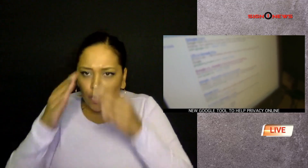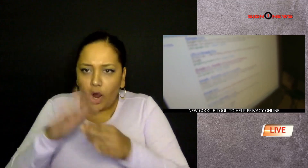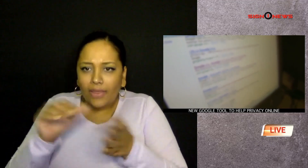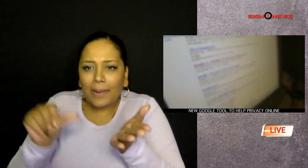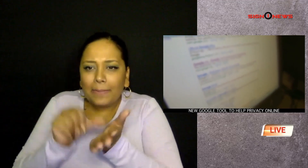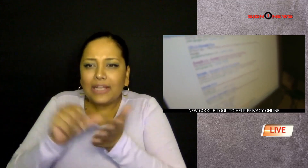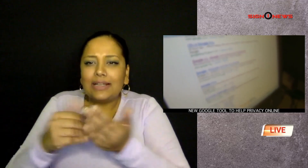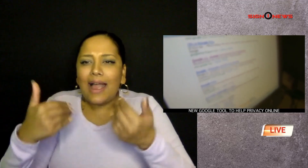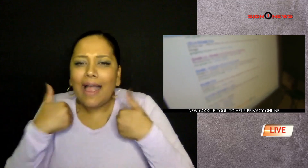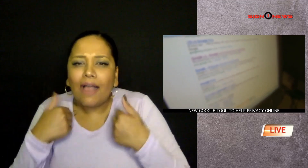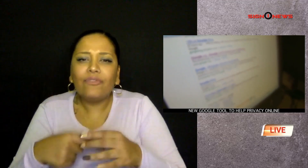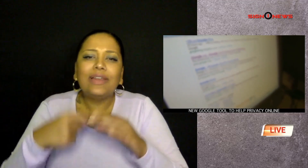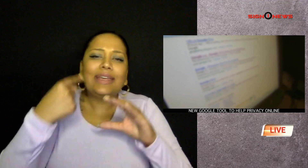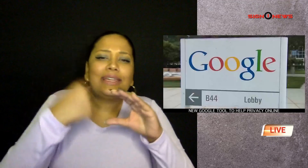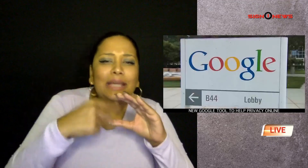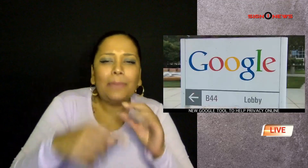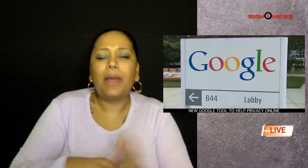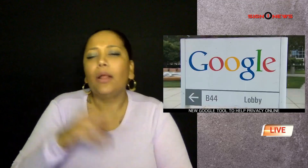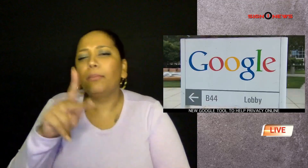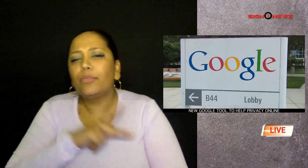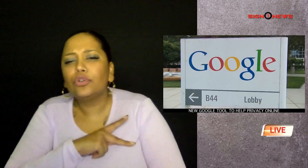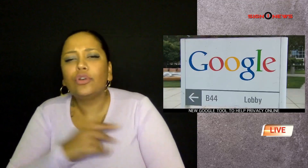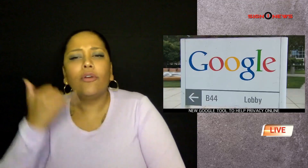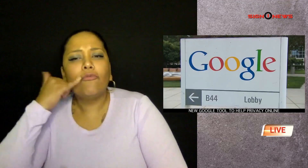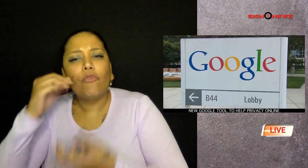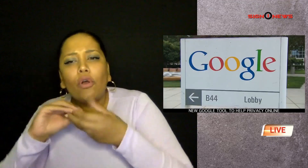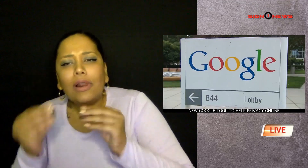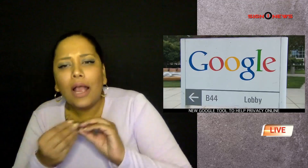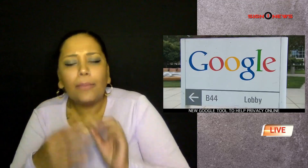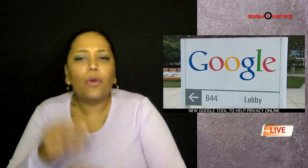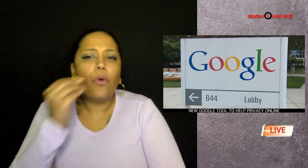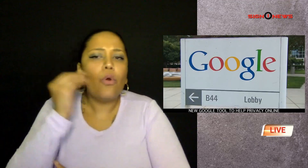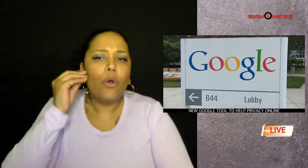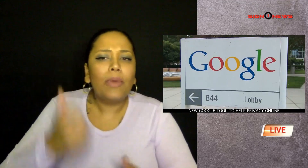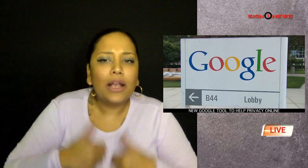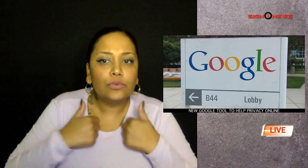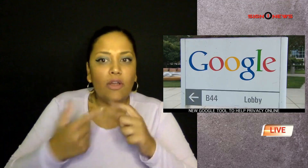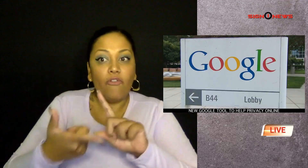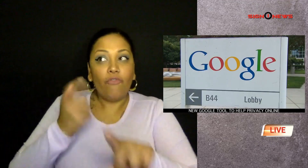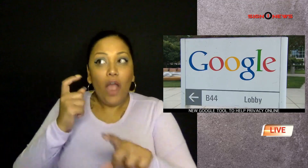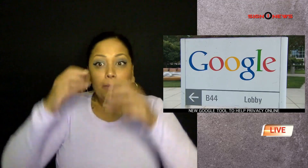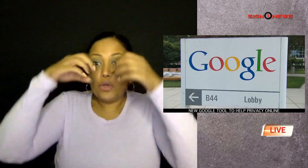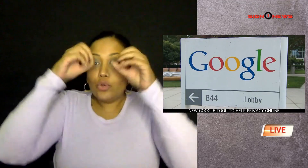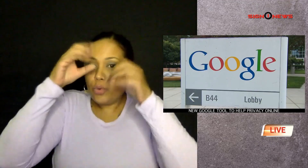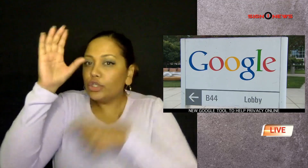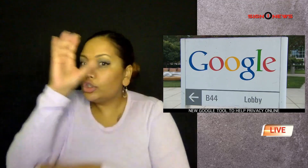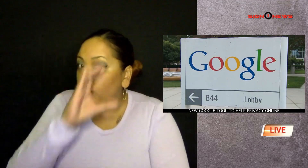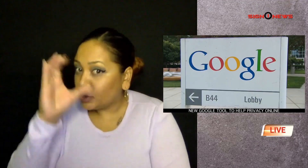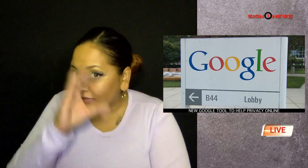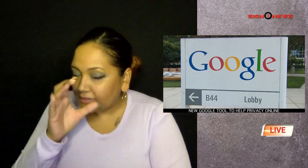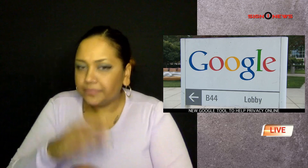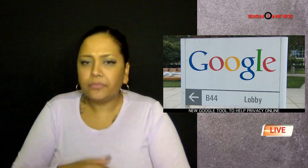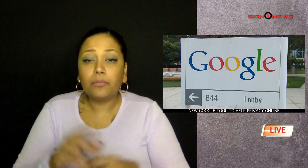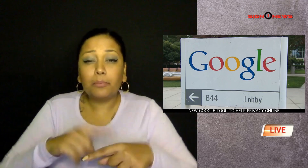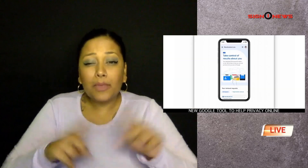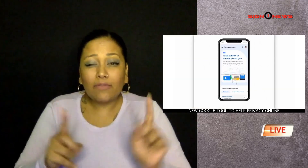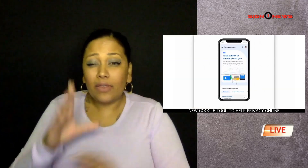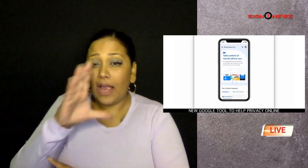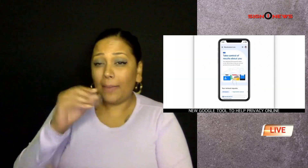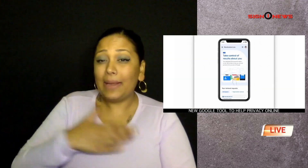This feature is called results about you and it focuses on pages containing emails personal phone numbers and home addresses from Google searches.